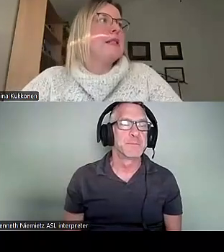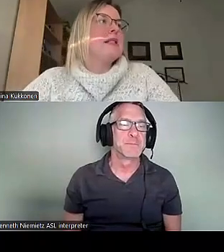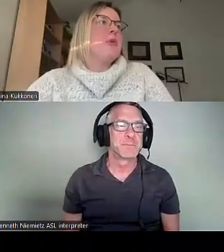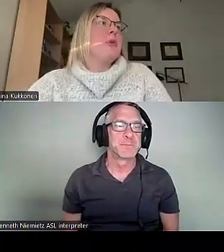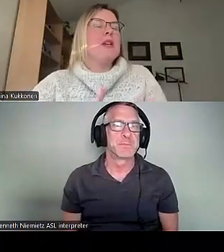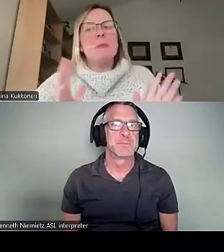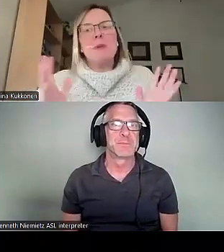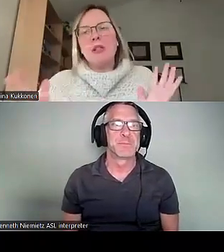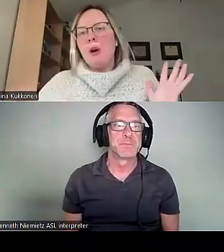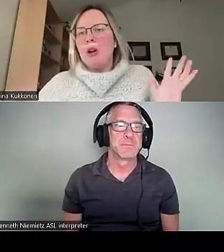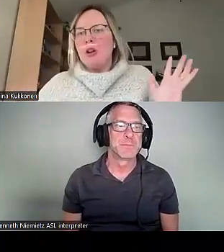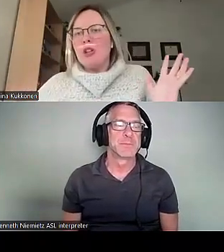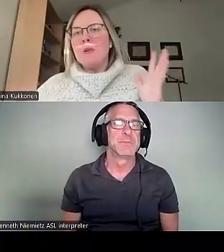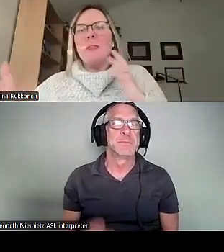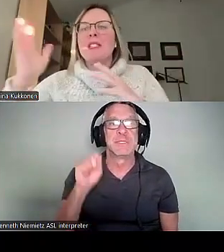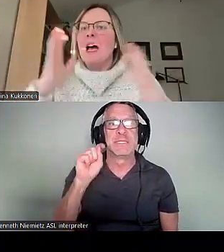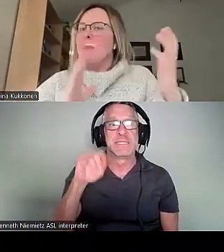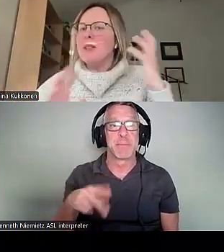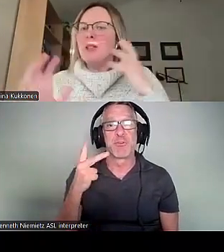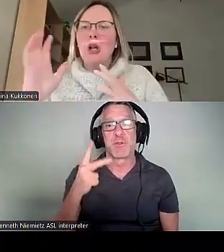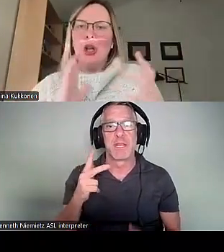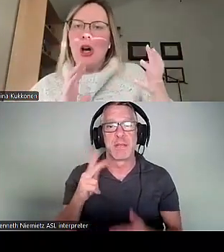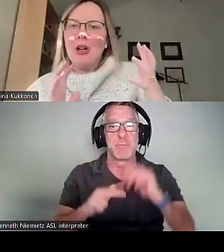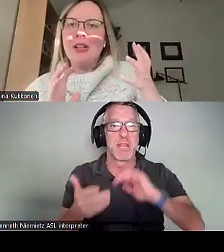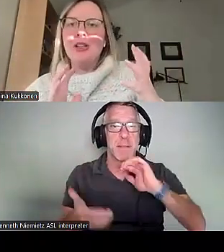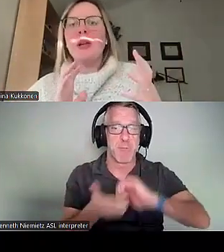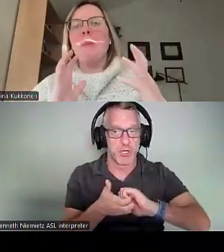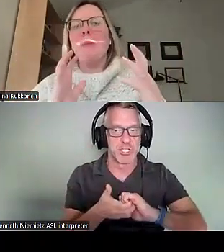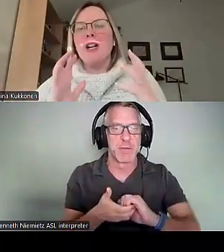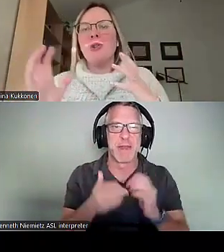Again, step three is building partnerships, but this happens all along. You can imagine